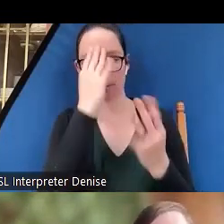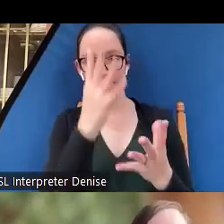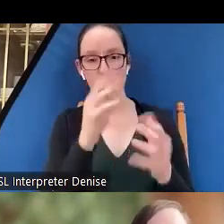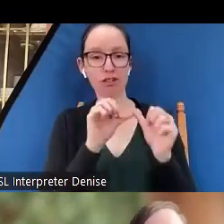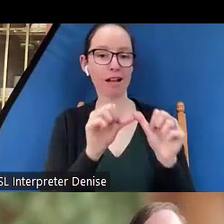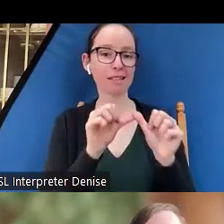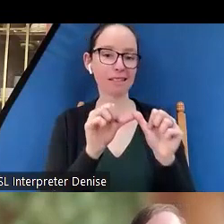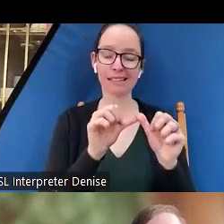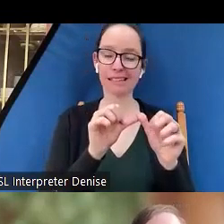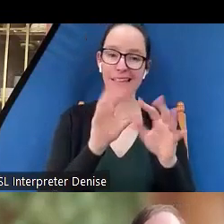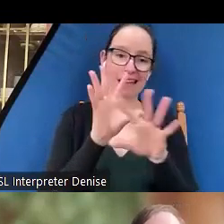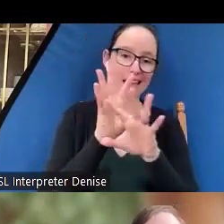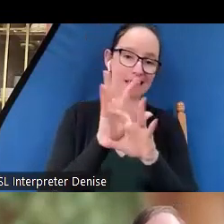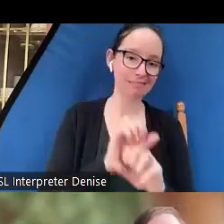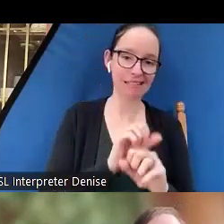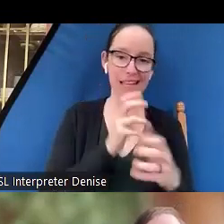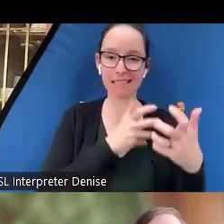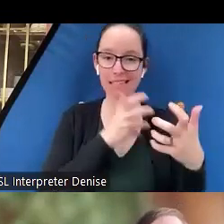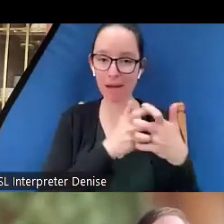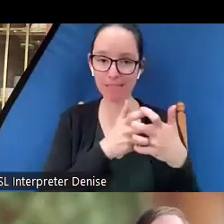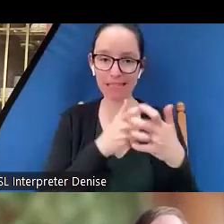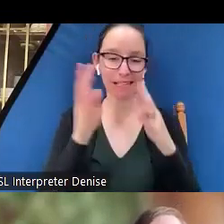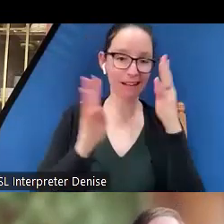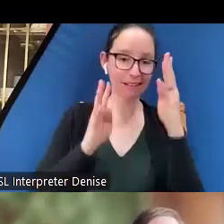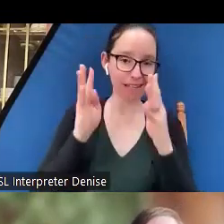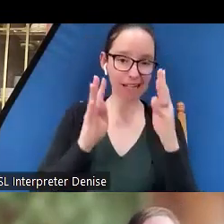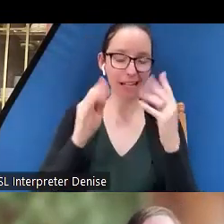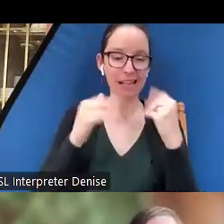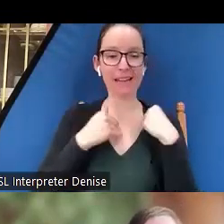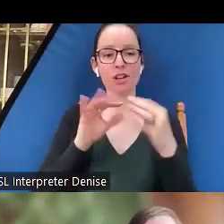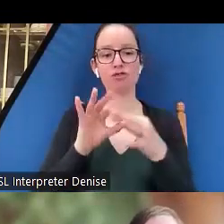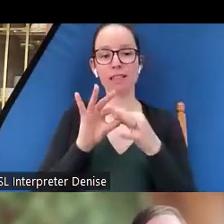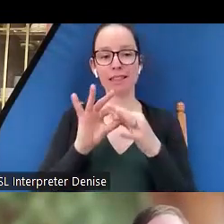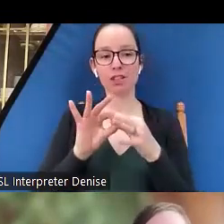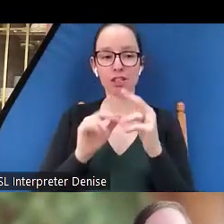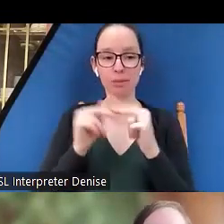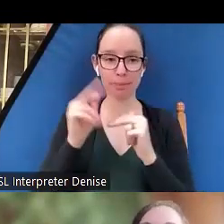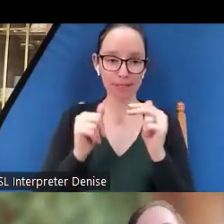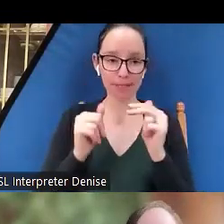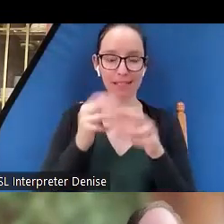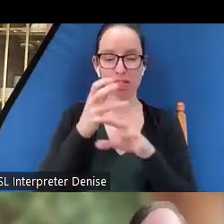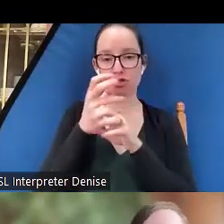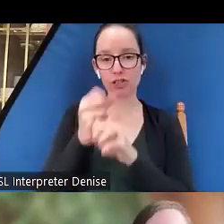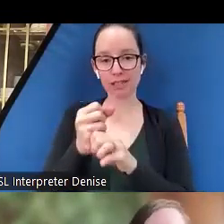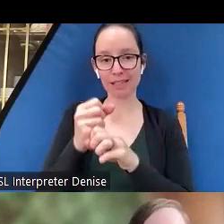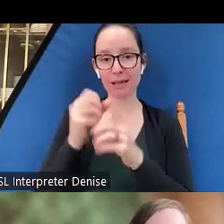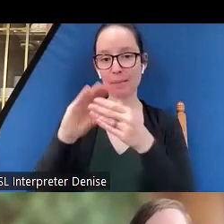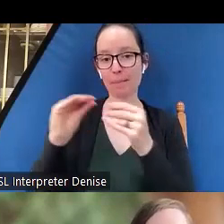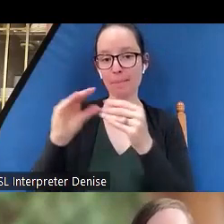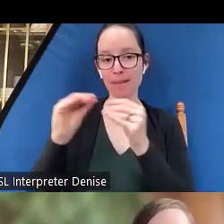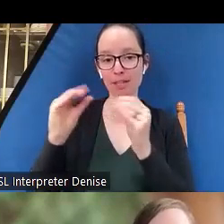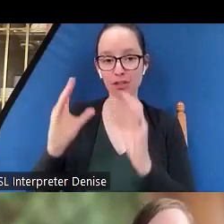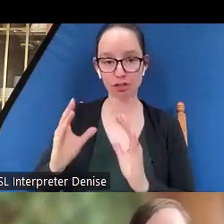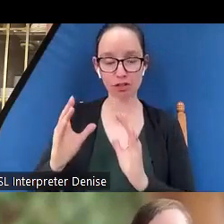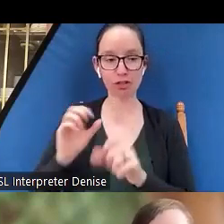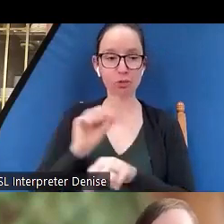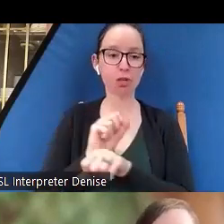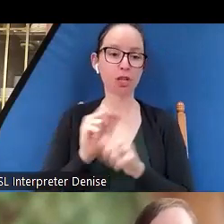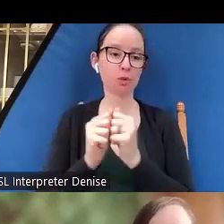So really having relationship building and trusted messengers among partners, working with leaders in different nonprofits